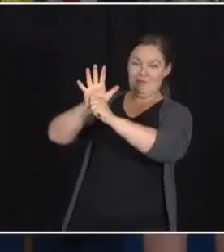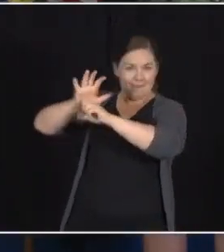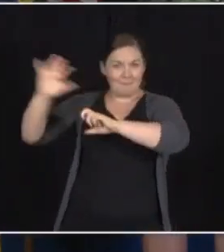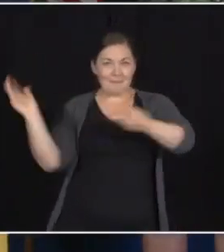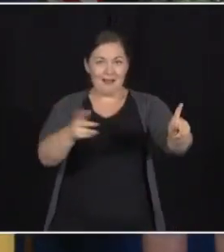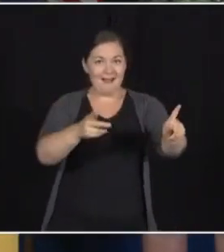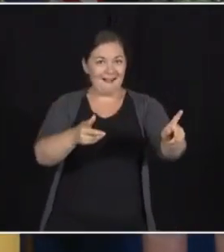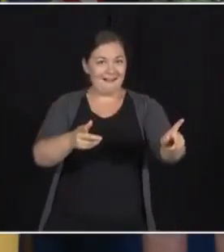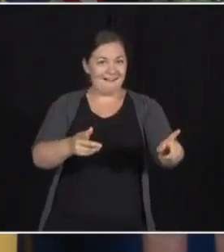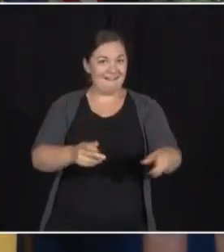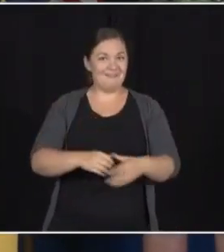OK, we'll go to online for questions.